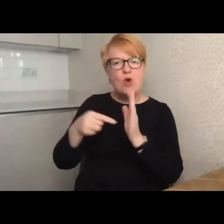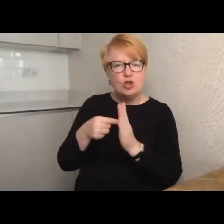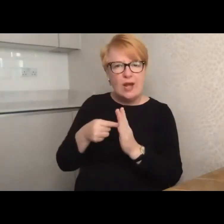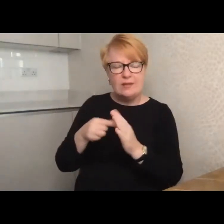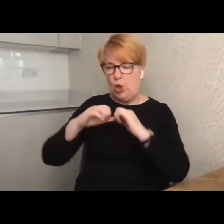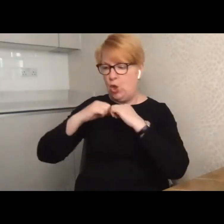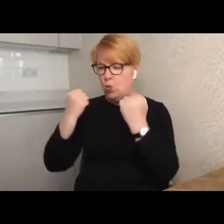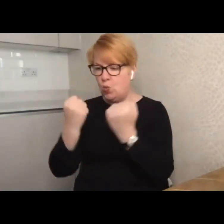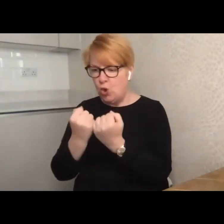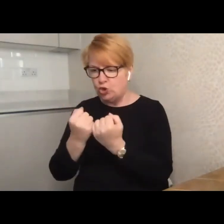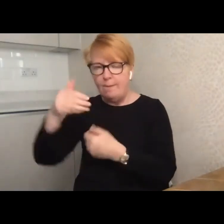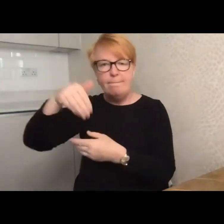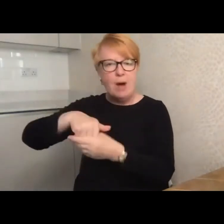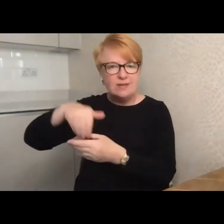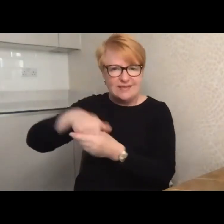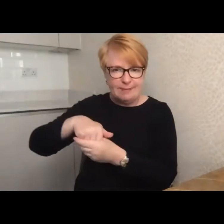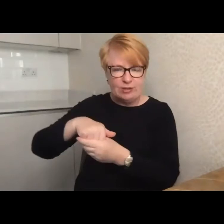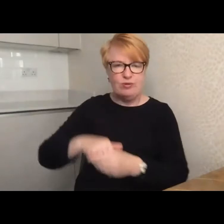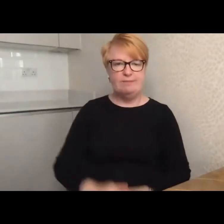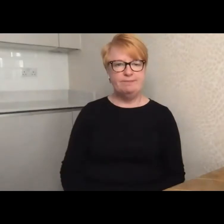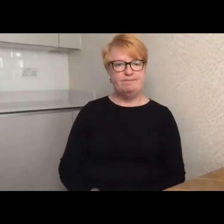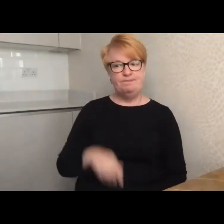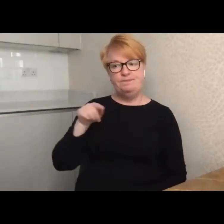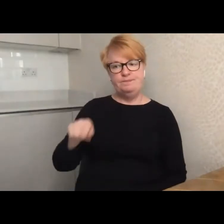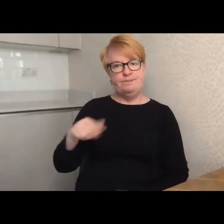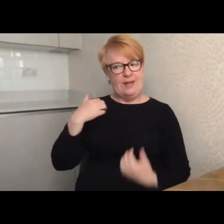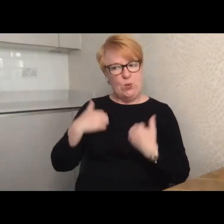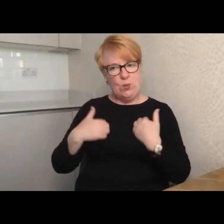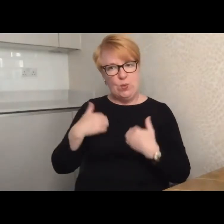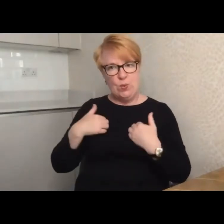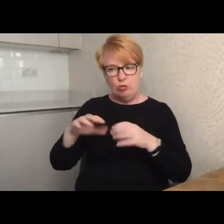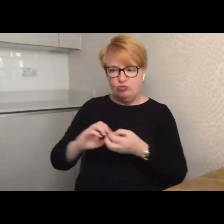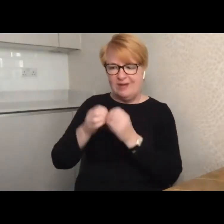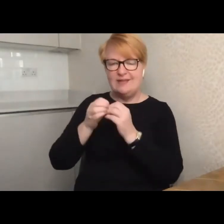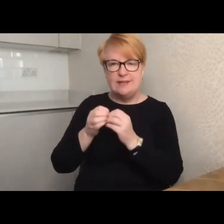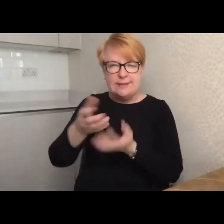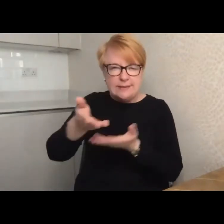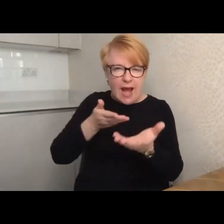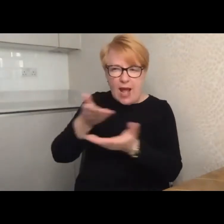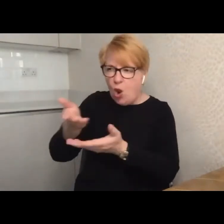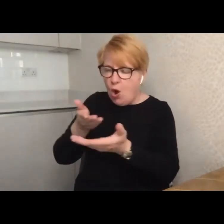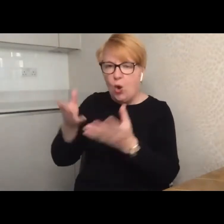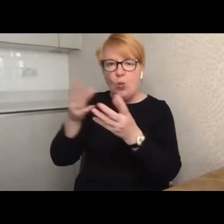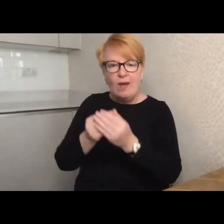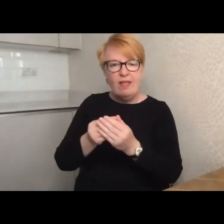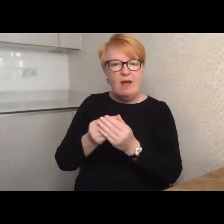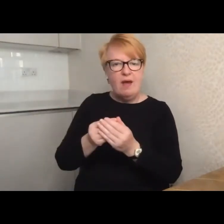And the organisation is specifically interested in creating dialogue between us as audience community and the local in which they're situated.